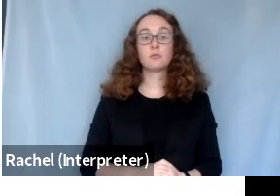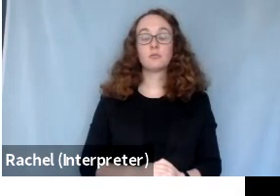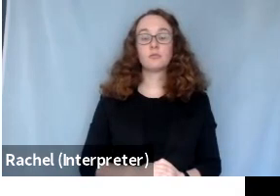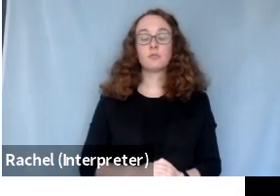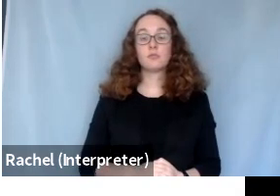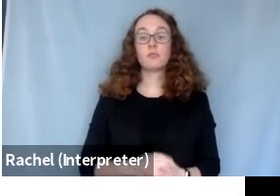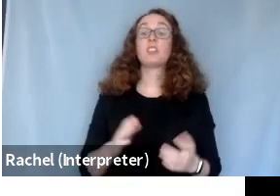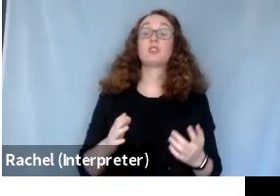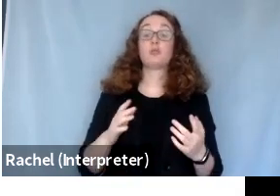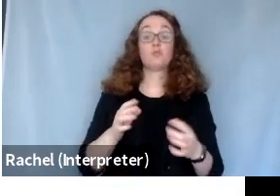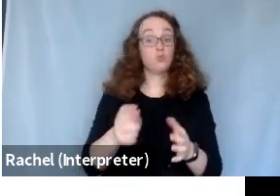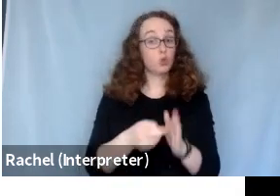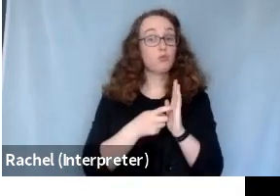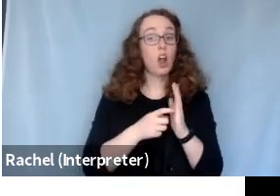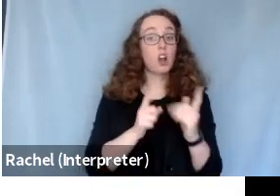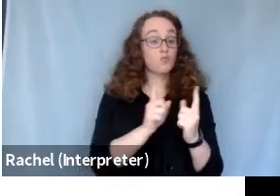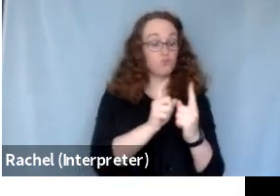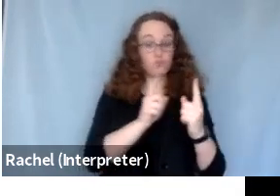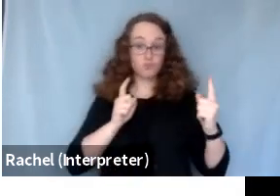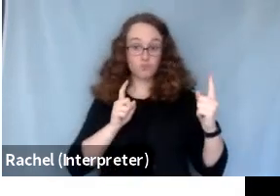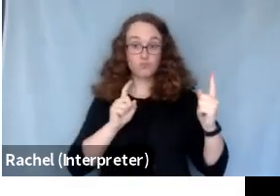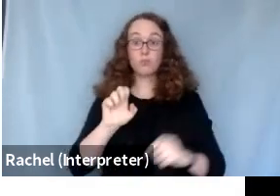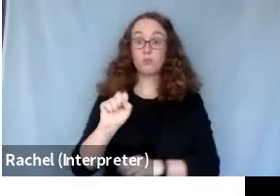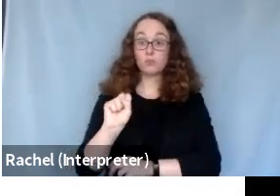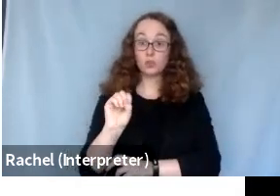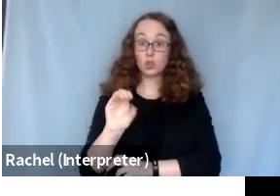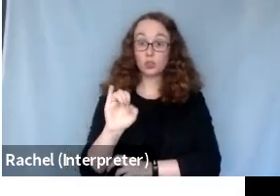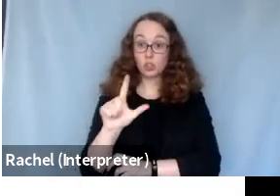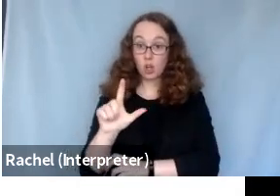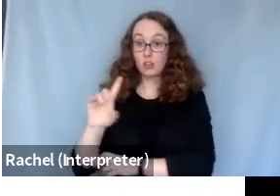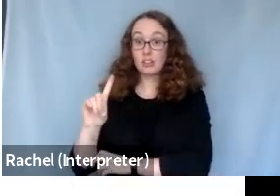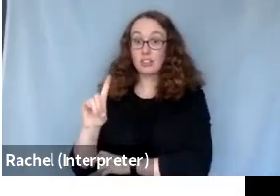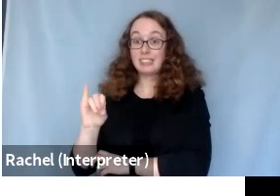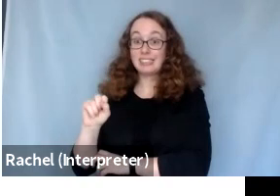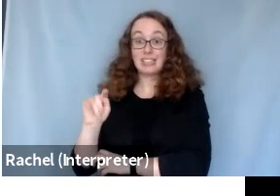We will require masks to come in, as you approach the store you'll see many